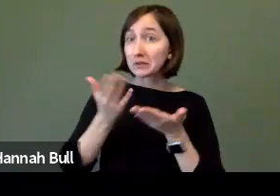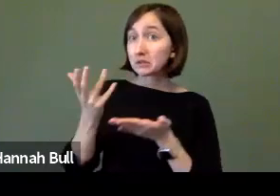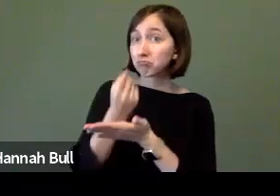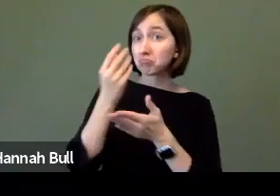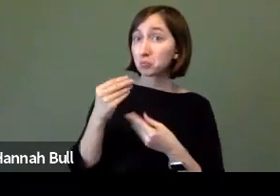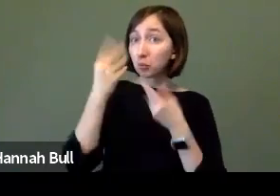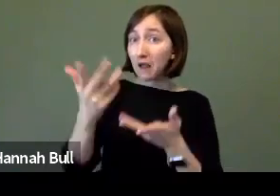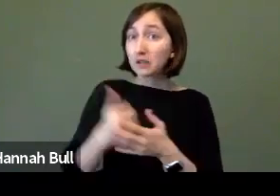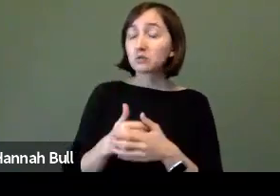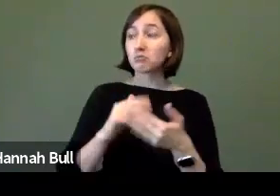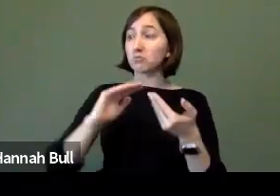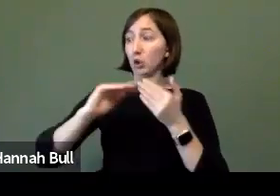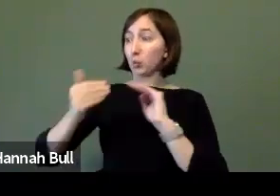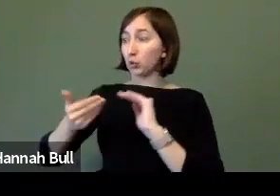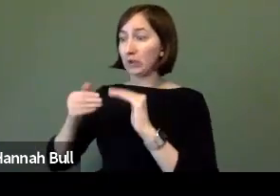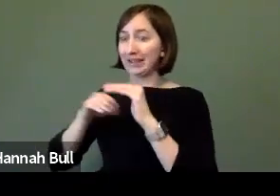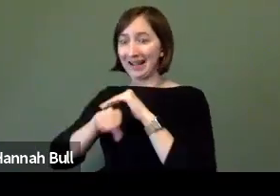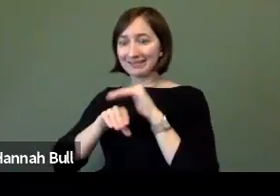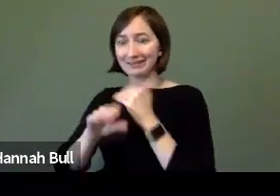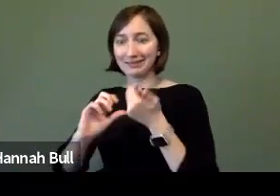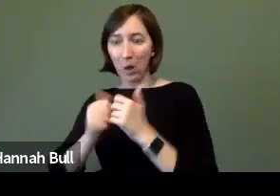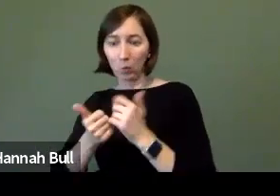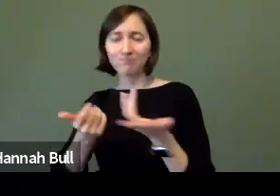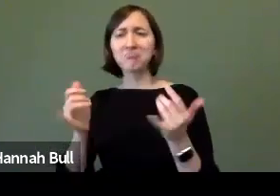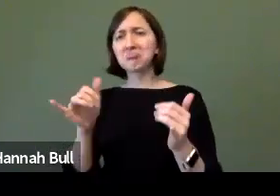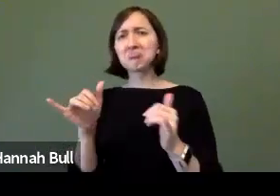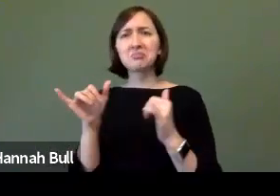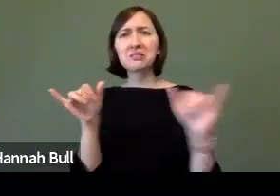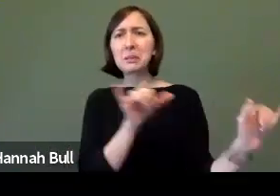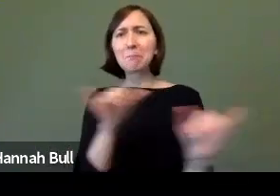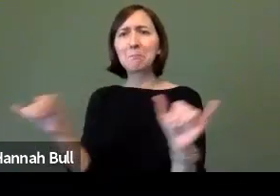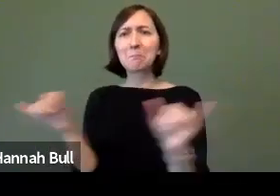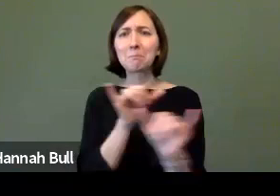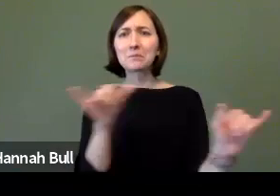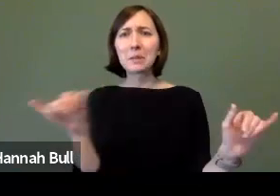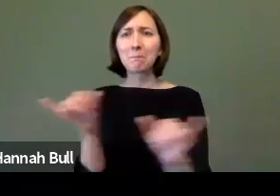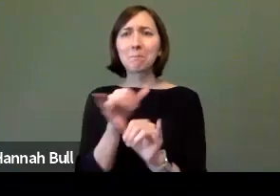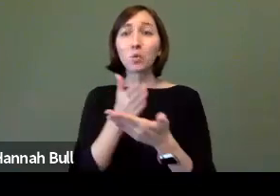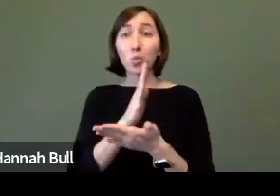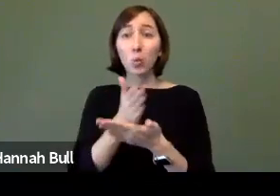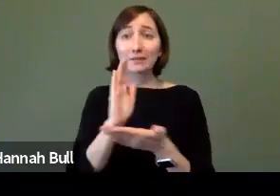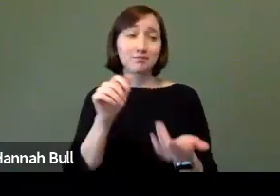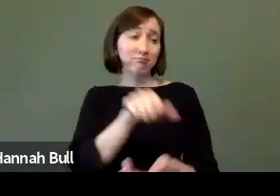and having the same rights as someone else. There's an image to the right that are two people